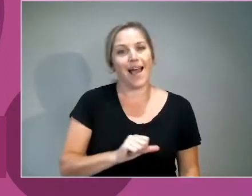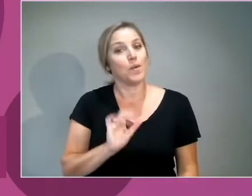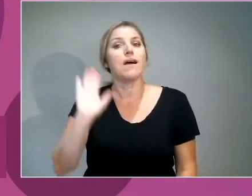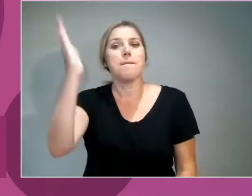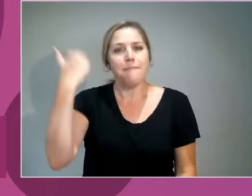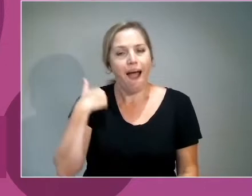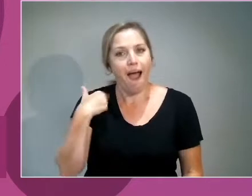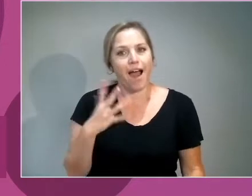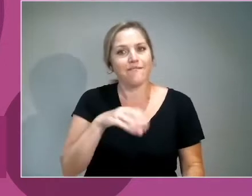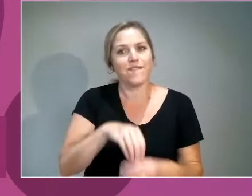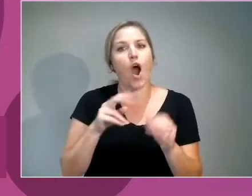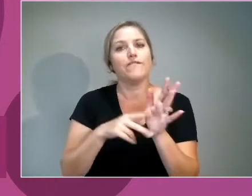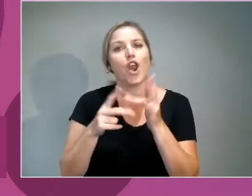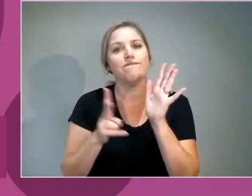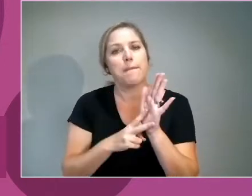Arts, Creativity and Mental Wellbeing Policy Development Program, summit,